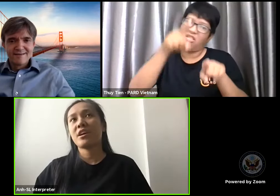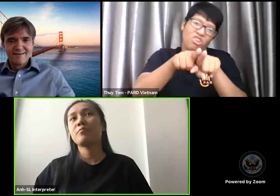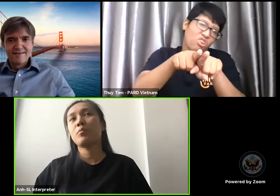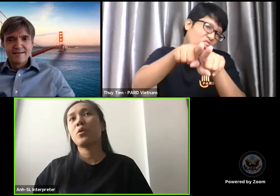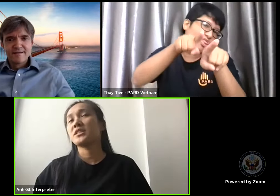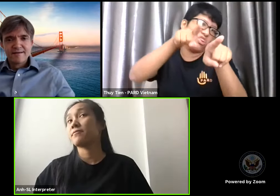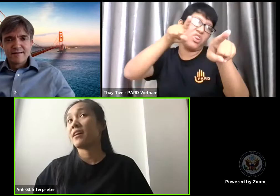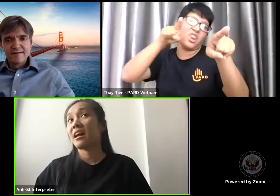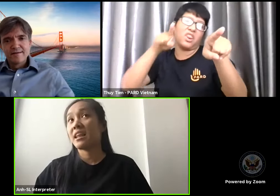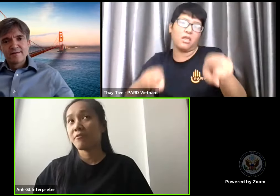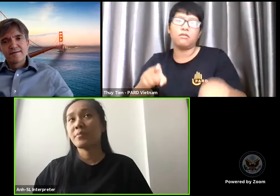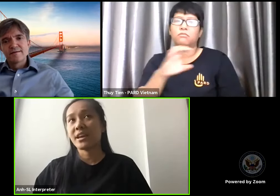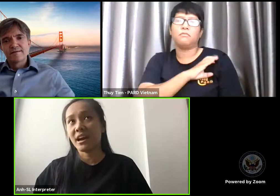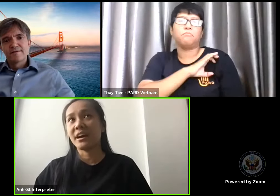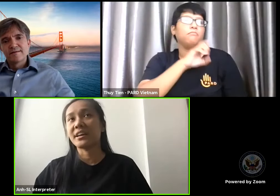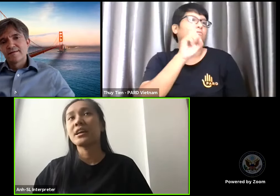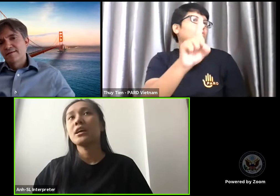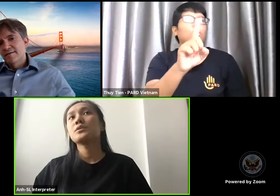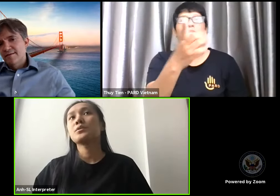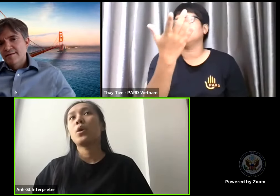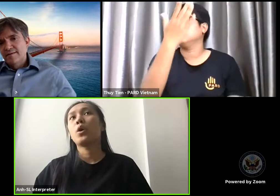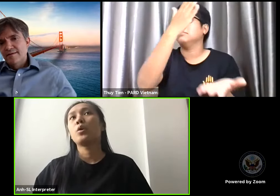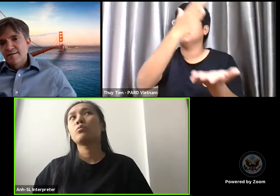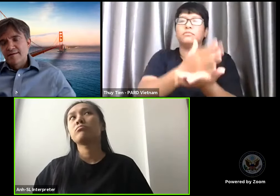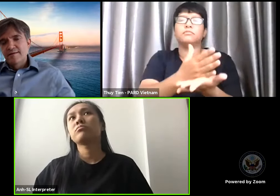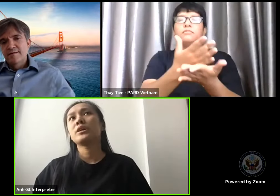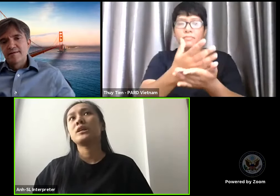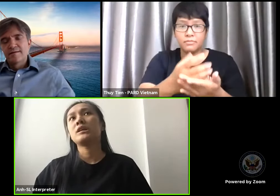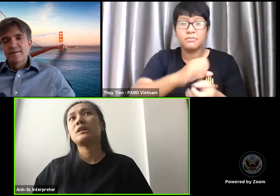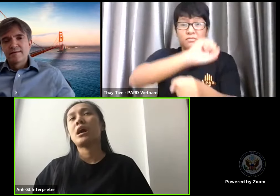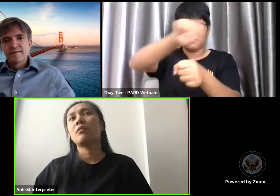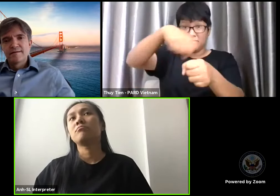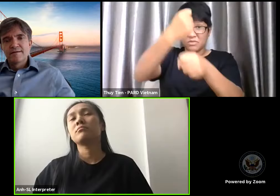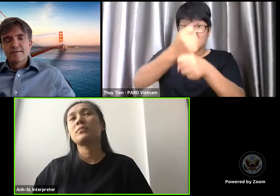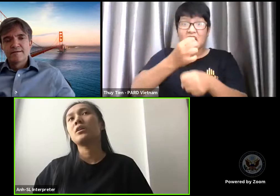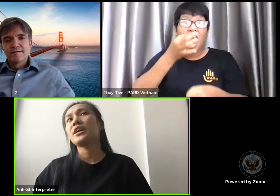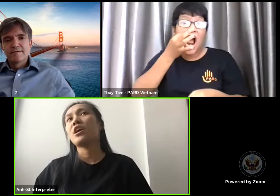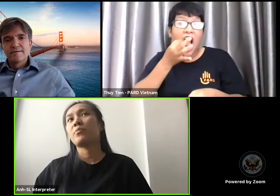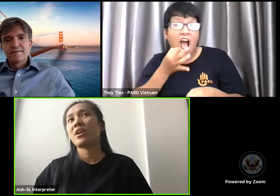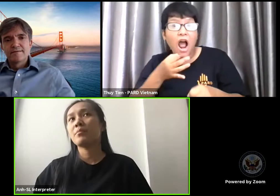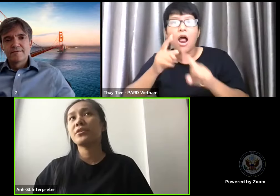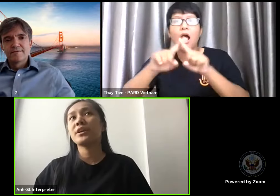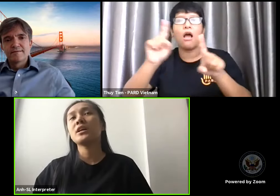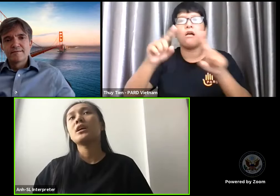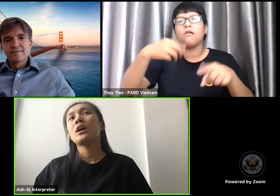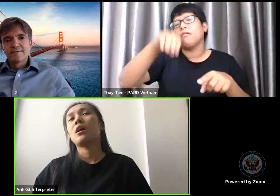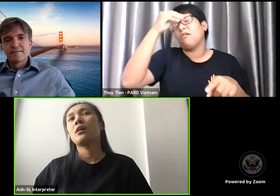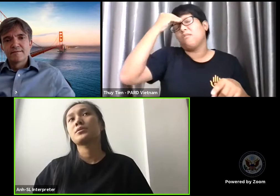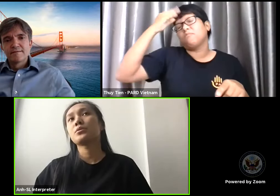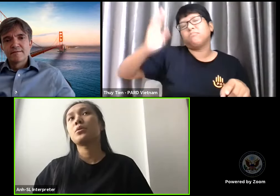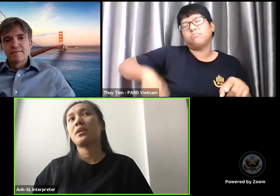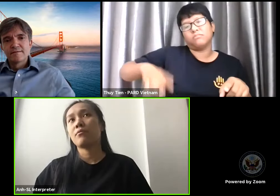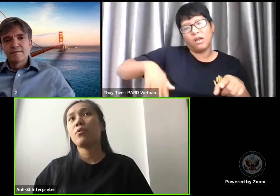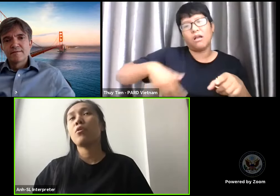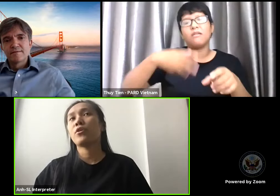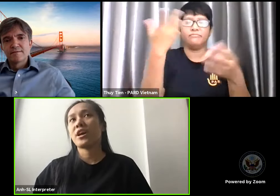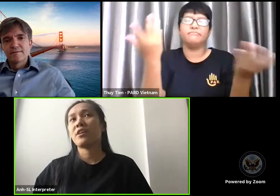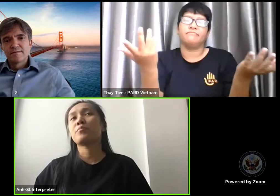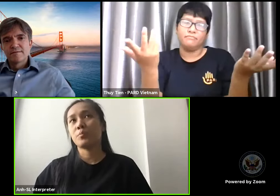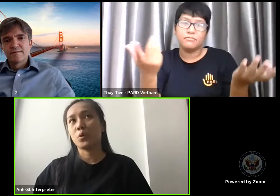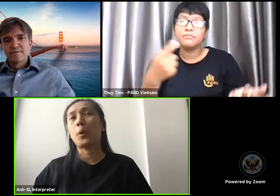deaf people is far left behind. So, we only have primary school level for deaf people.